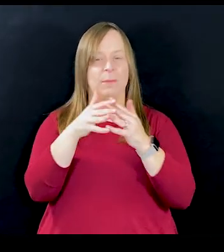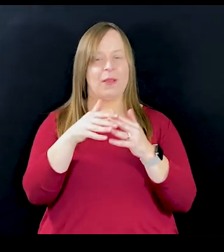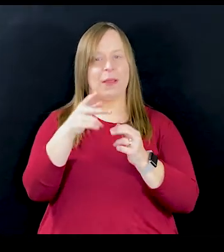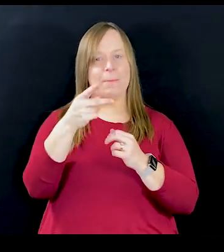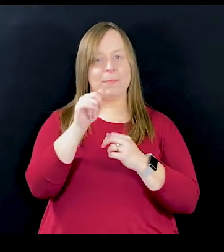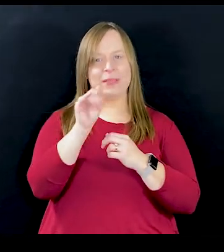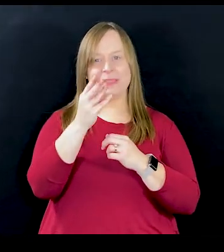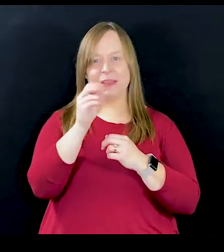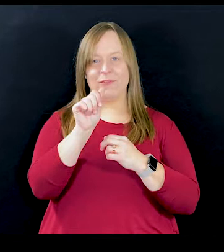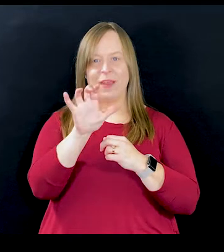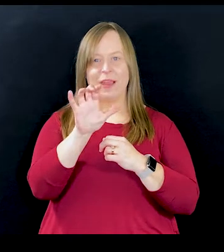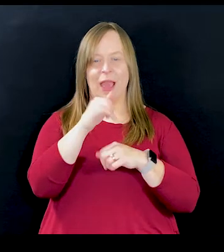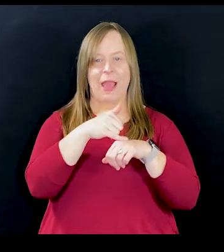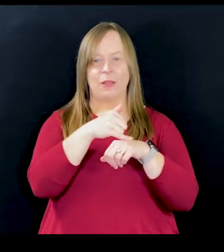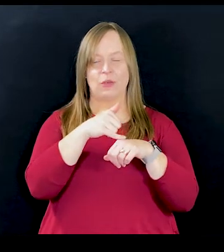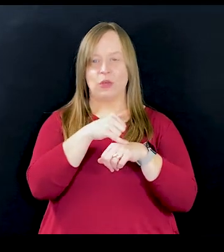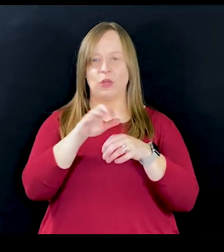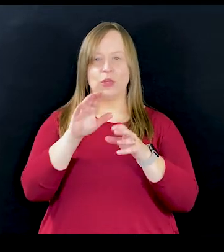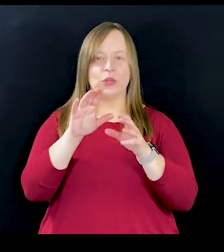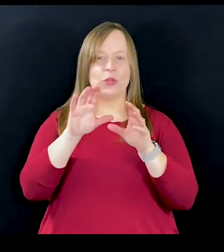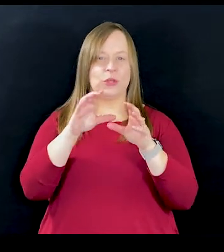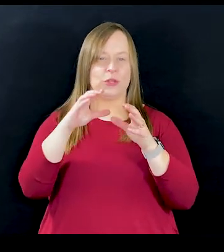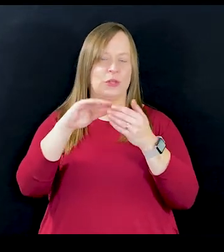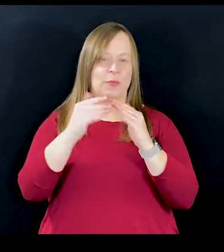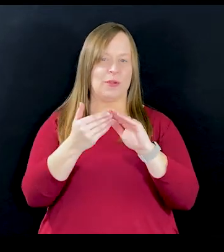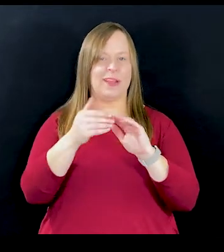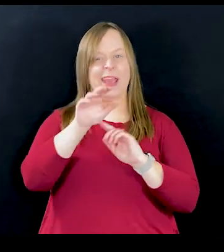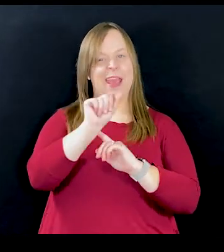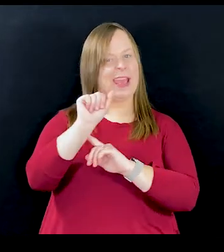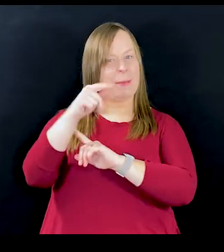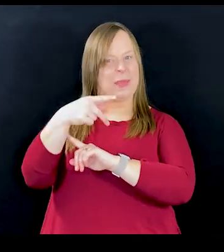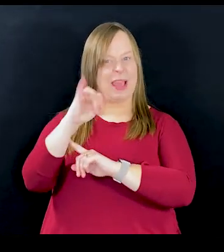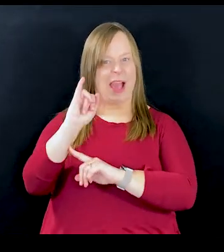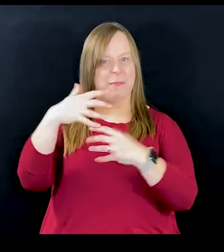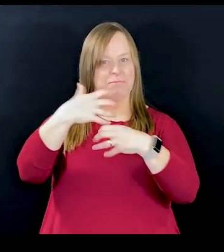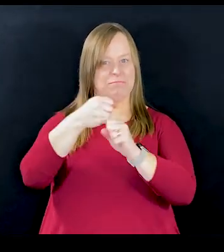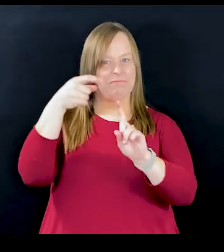and Pacific Islander community, otherwise known as AAPI.